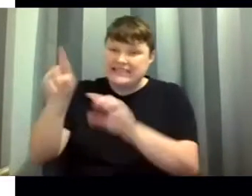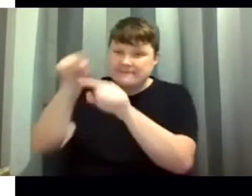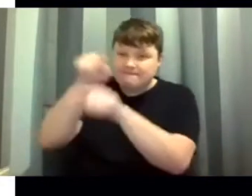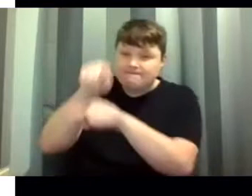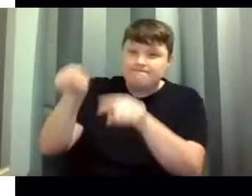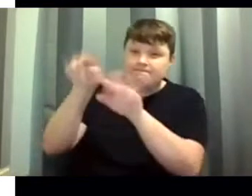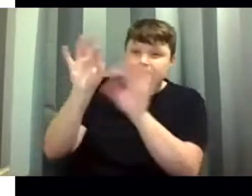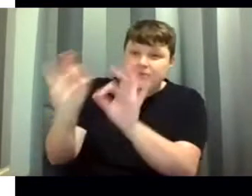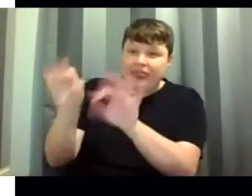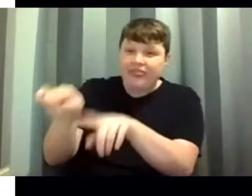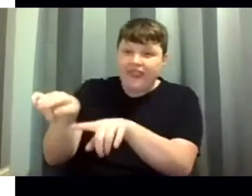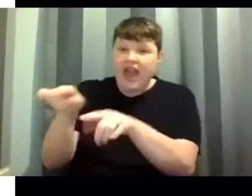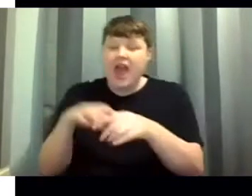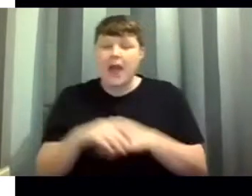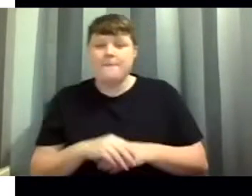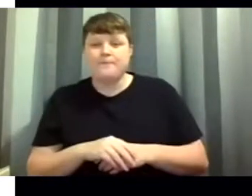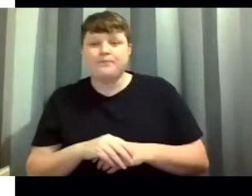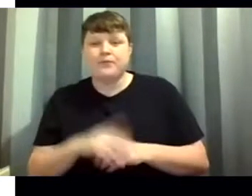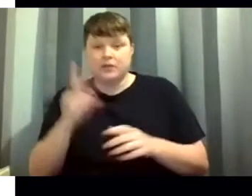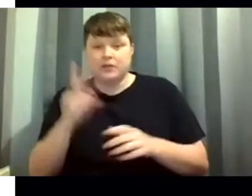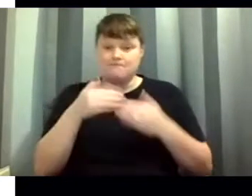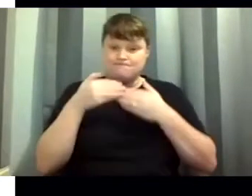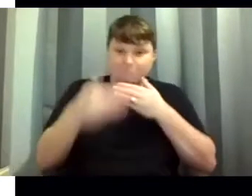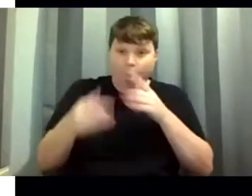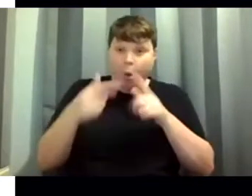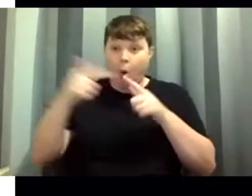Let's have a look in a bit more detail as well: let's take a cross section